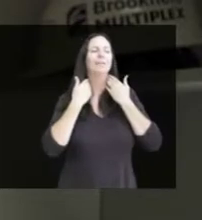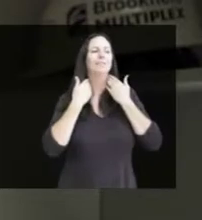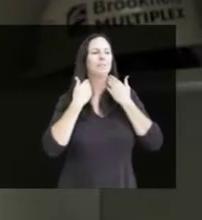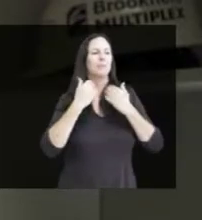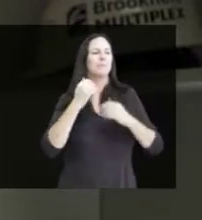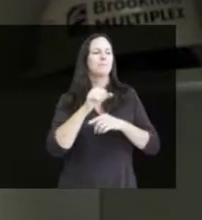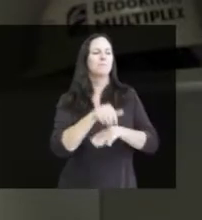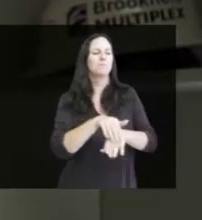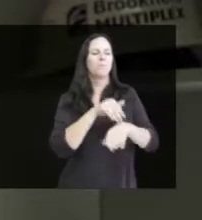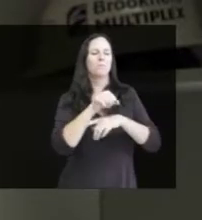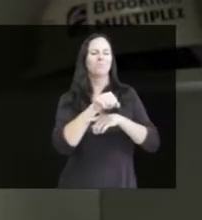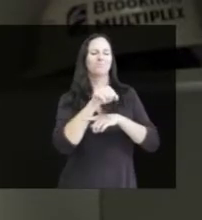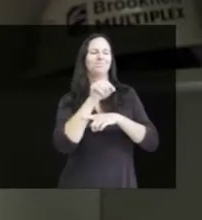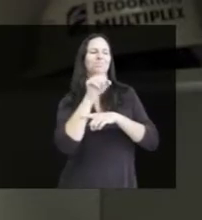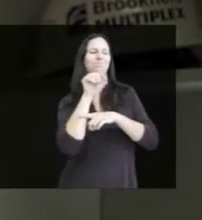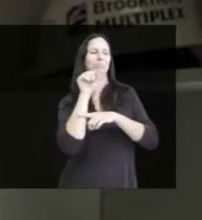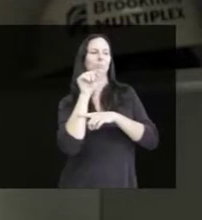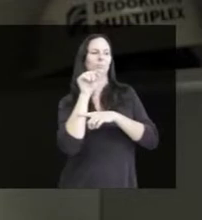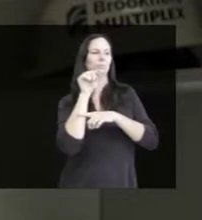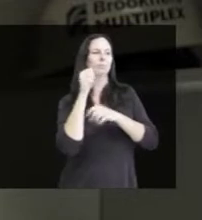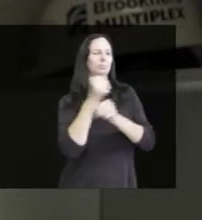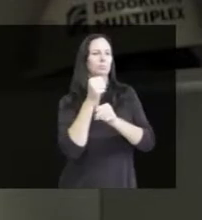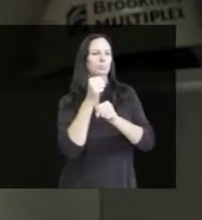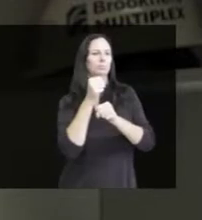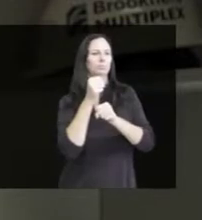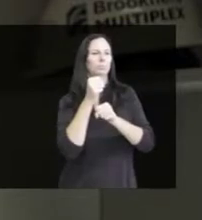I think I just skimmed the bottom of the pool.